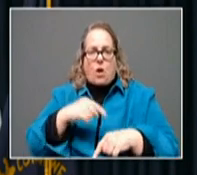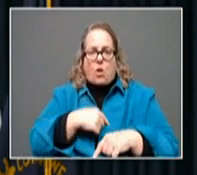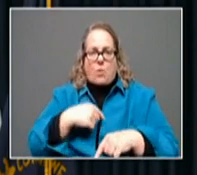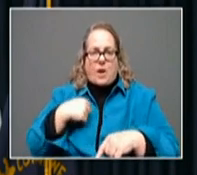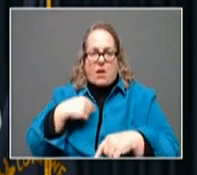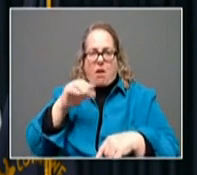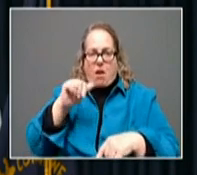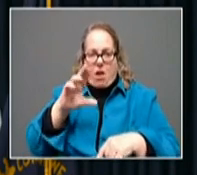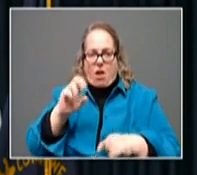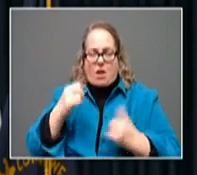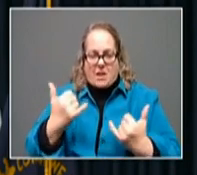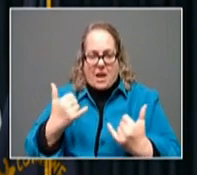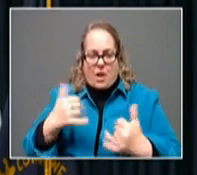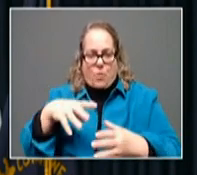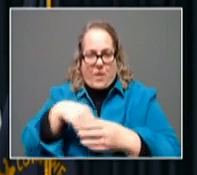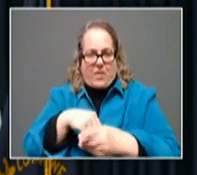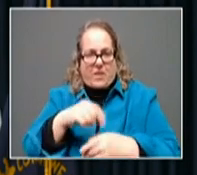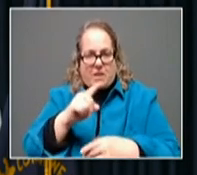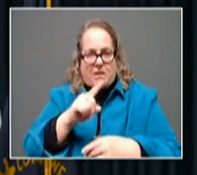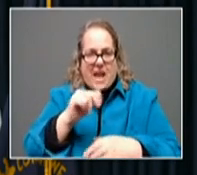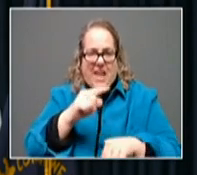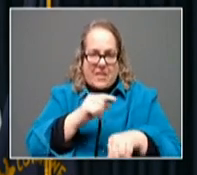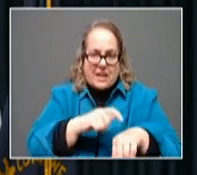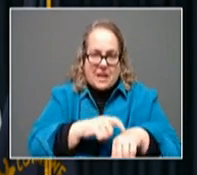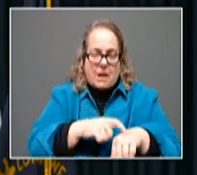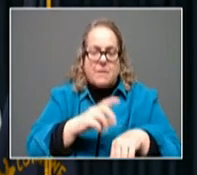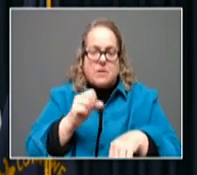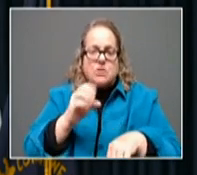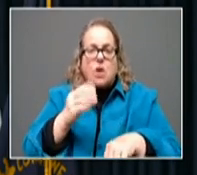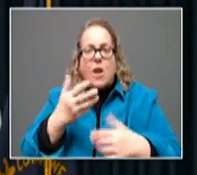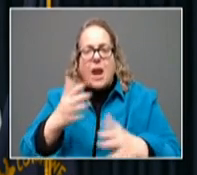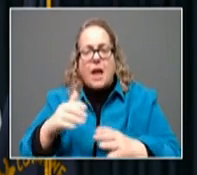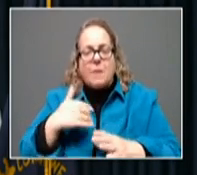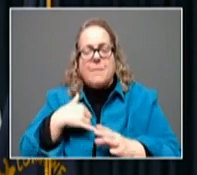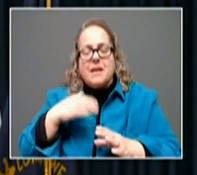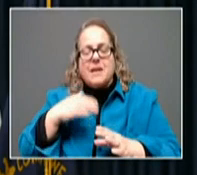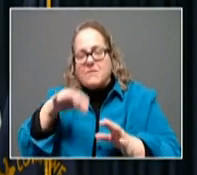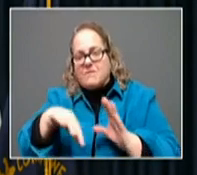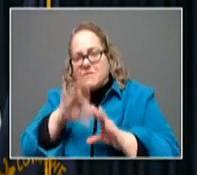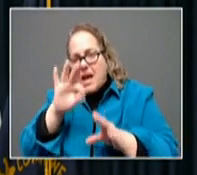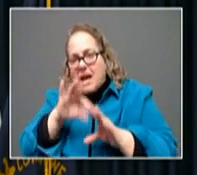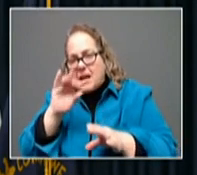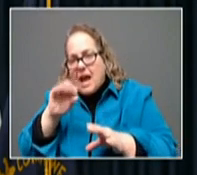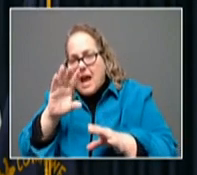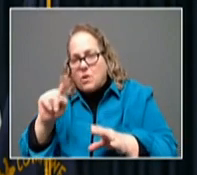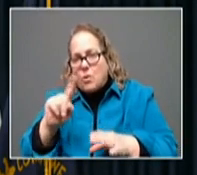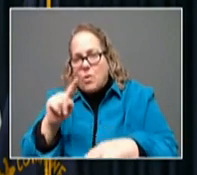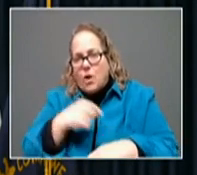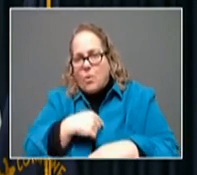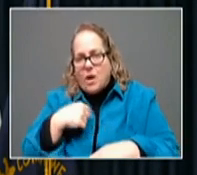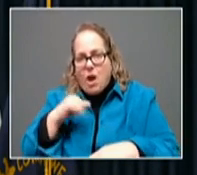time. So, um, let me determine exactly where we are and get you a response on